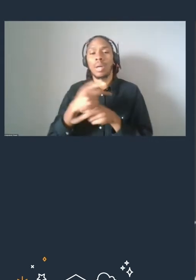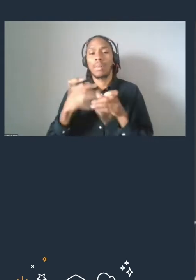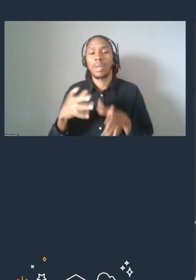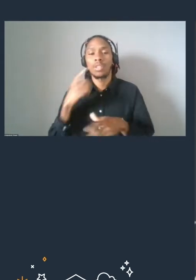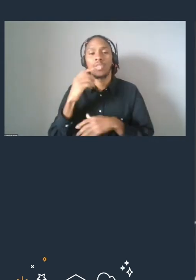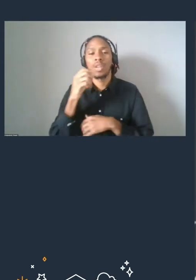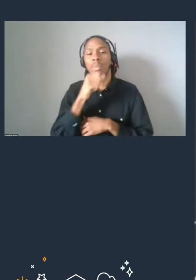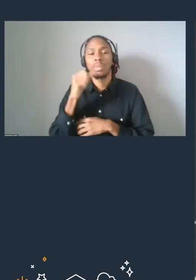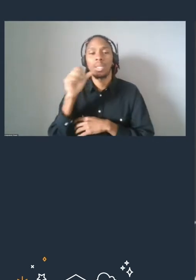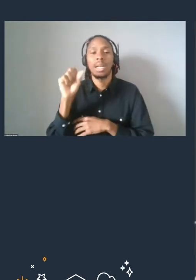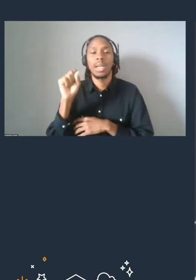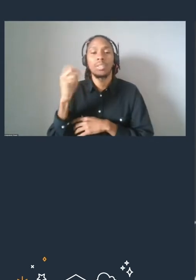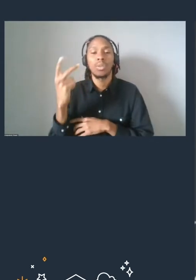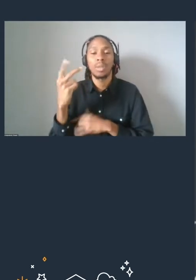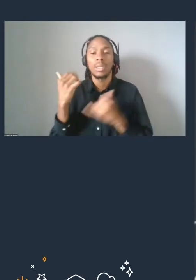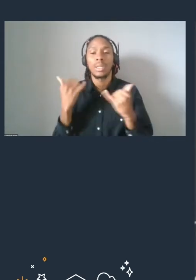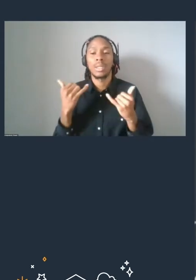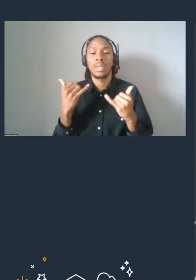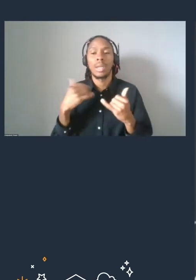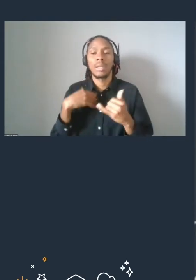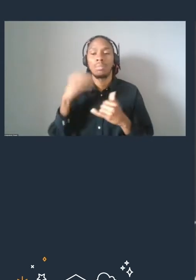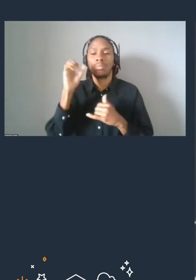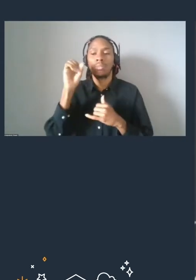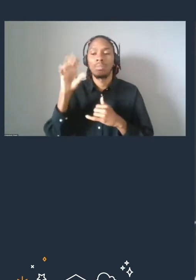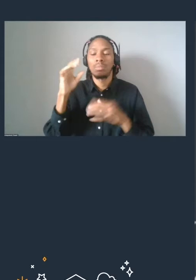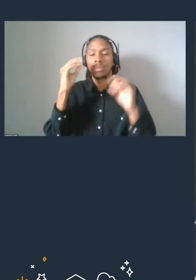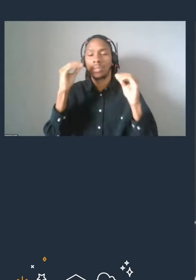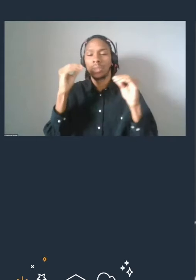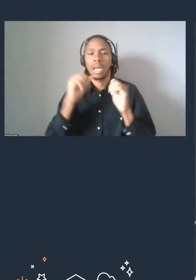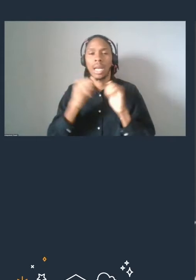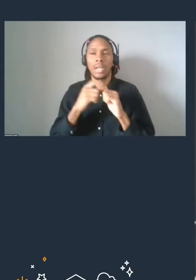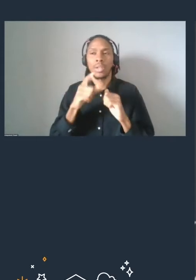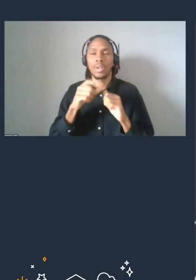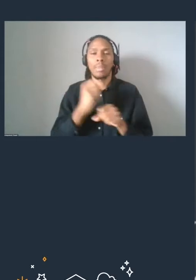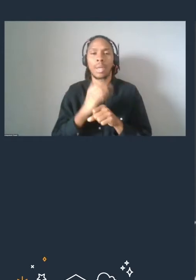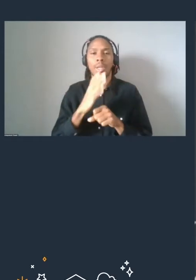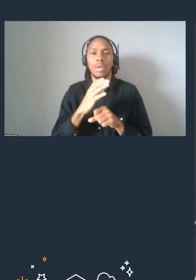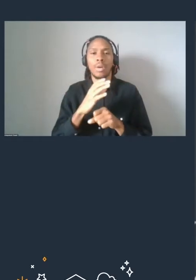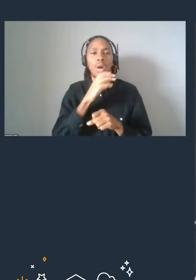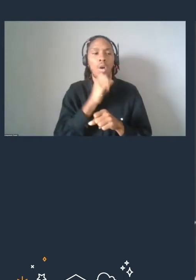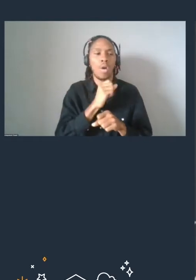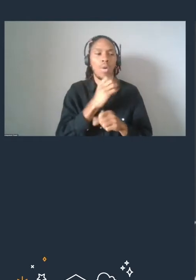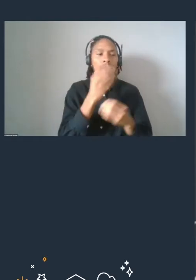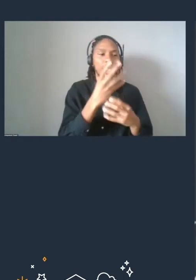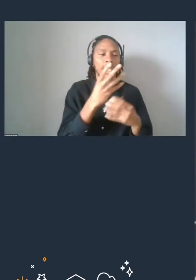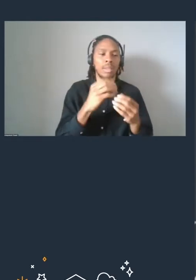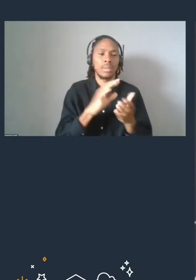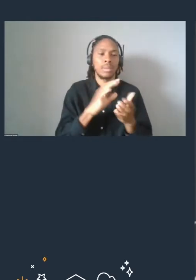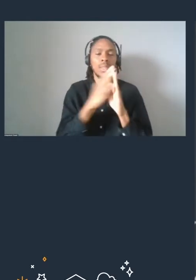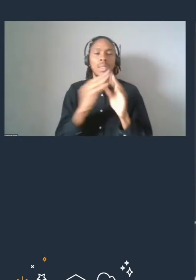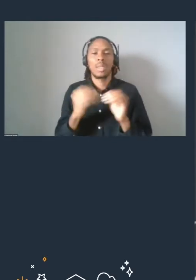and today, I'm gonna be telling you about how you can modernize your data archive with the Amazon S3 Glacier storage classes.